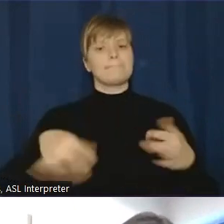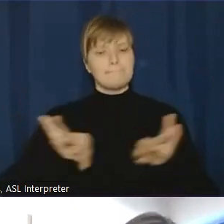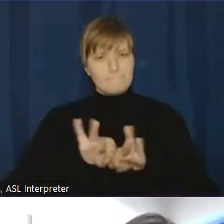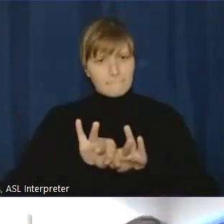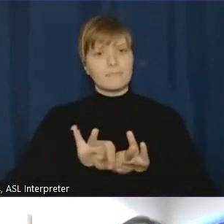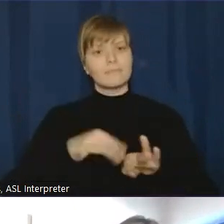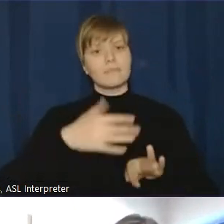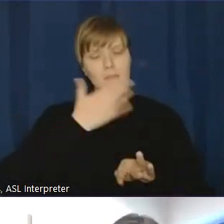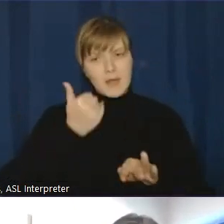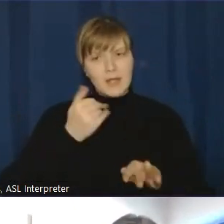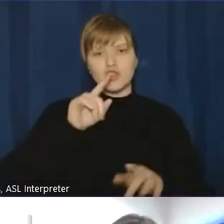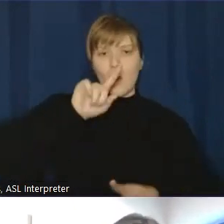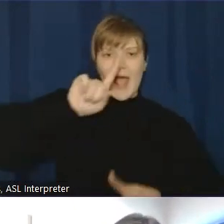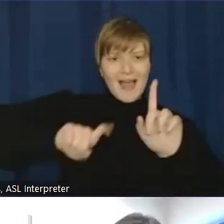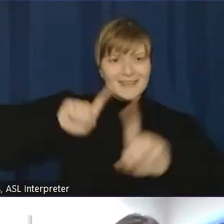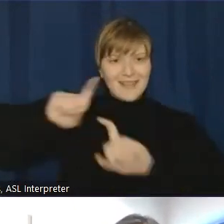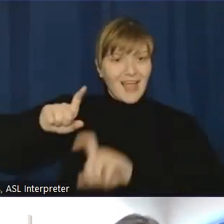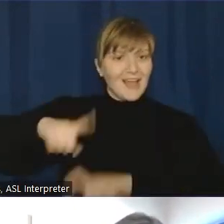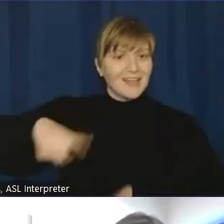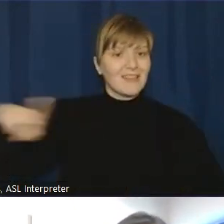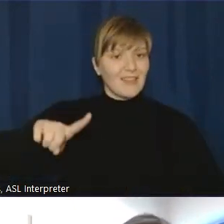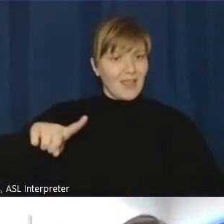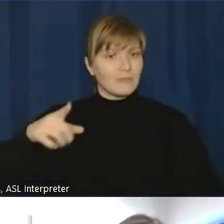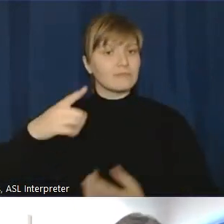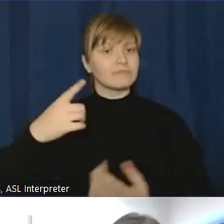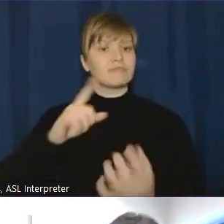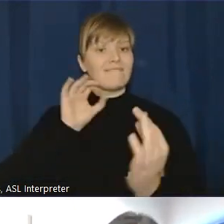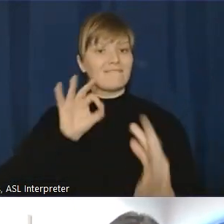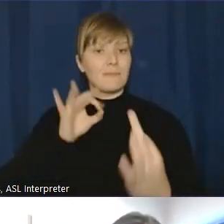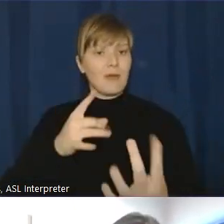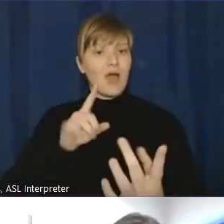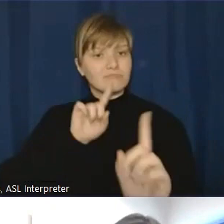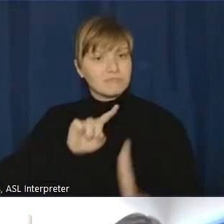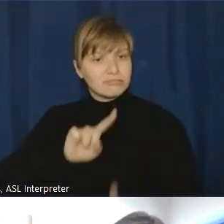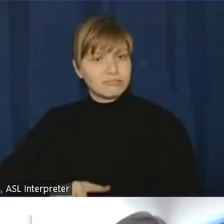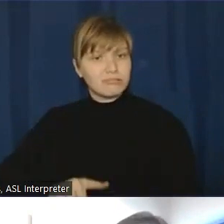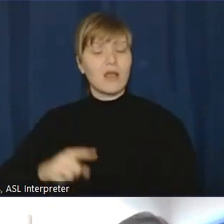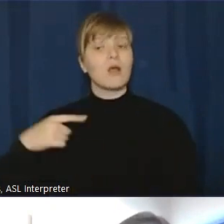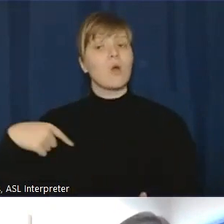program. It also helps gain that trust early on so they can become potential riders in the future.